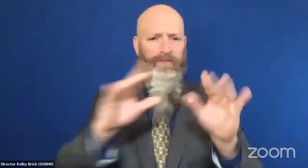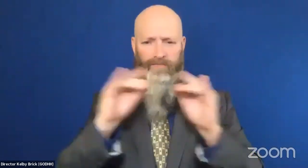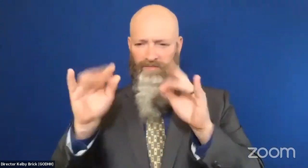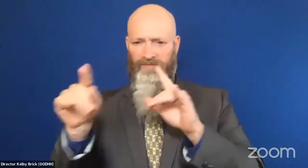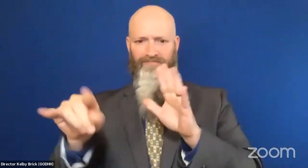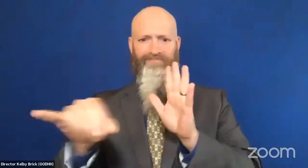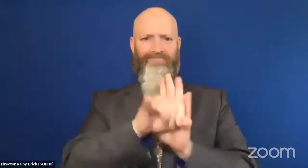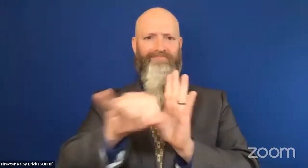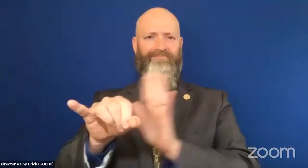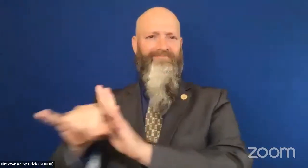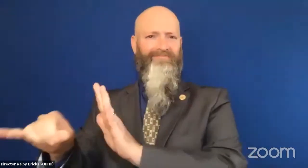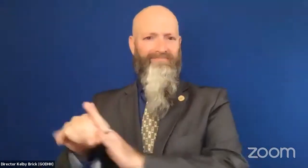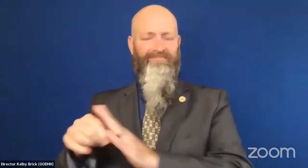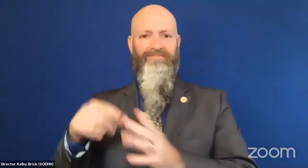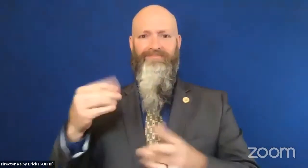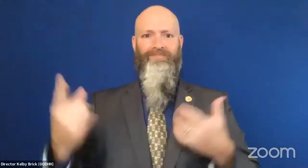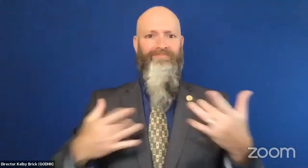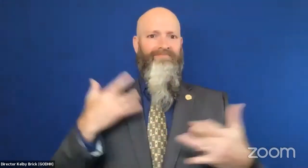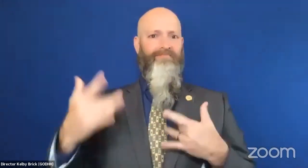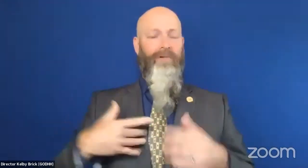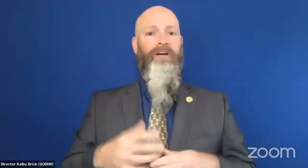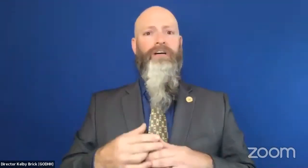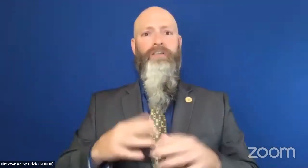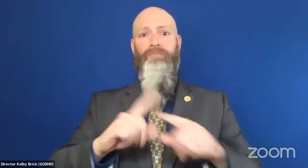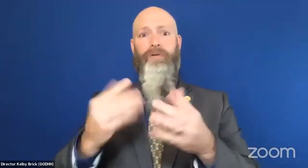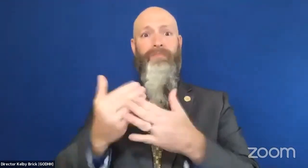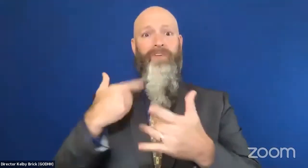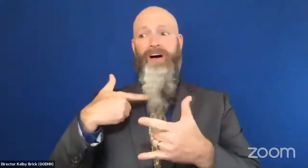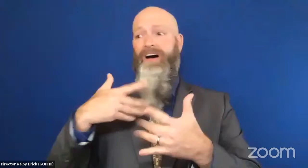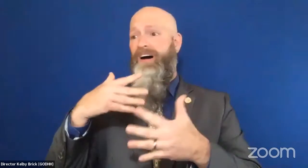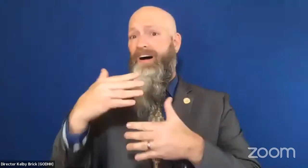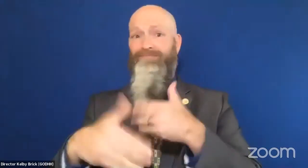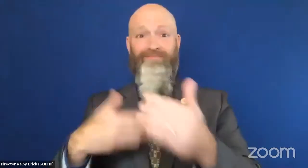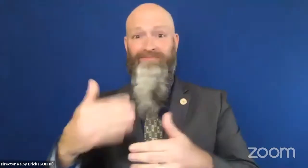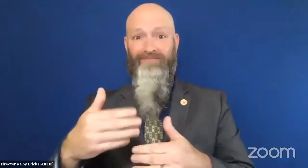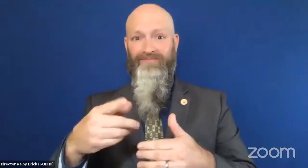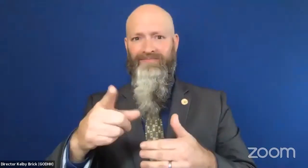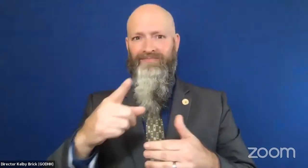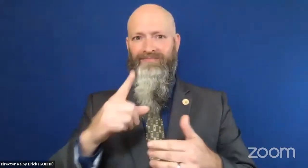that. It was a really tough decision to identify and narrow down our candidates to several